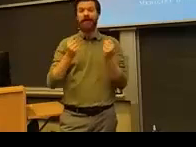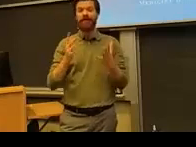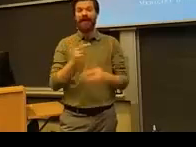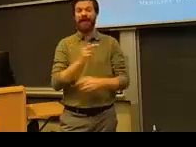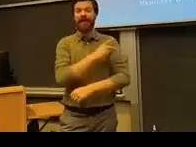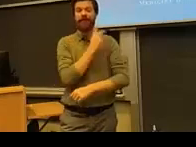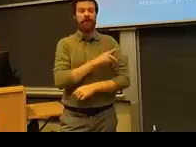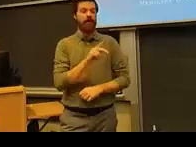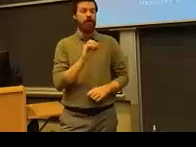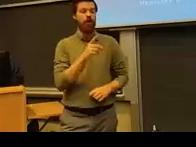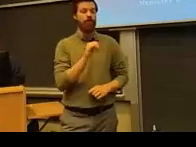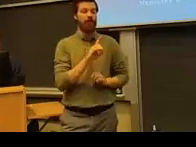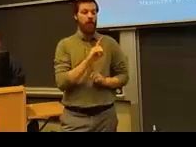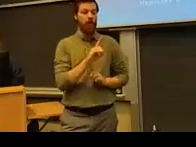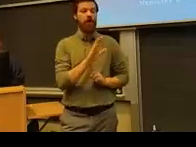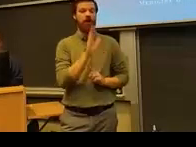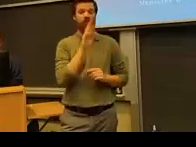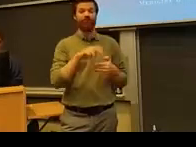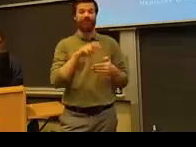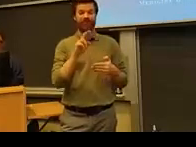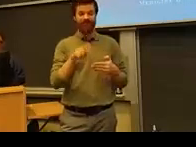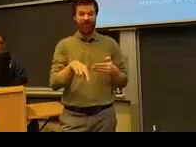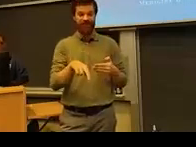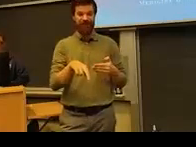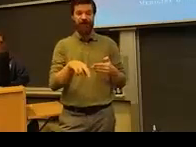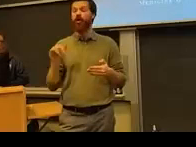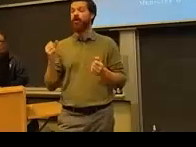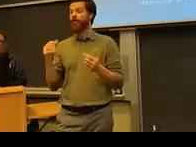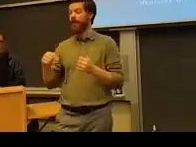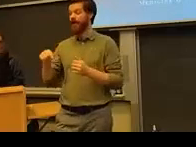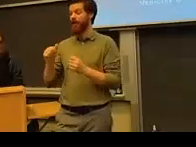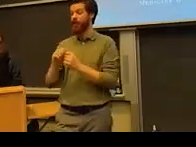use disorder were going to wind up having really substantial pain anyhow the number of patients